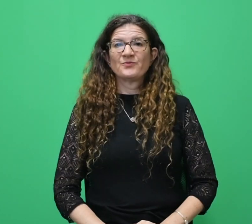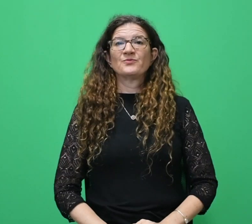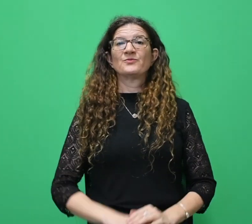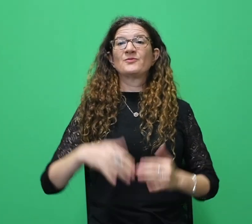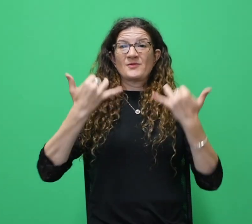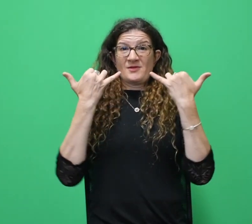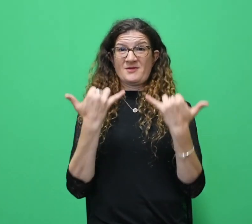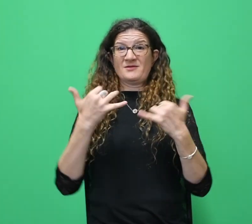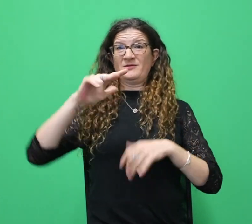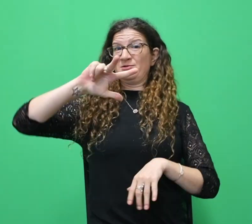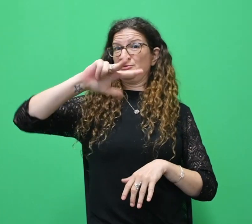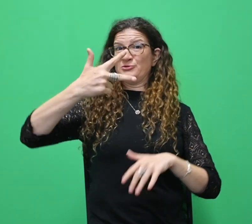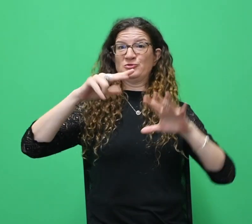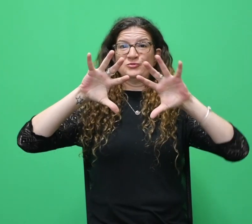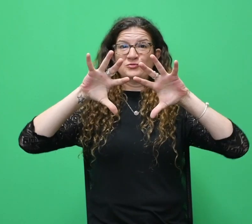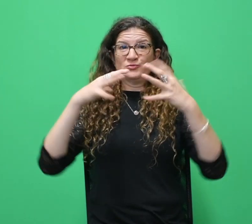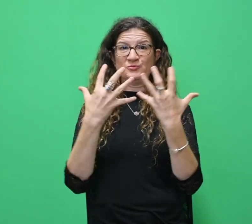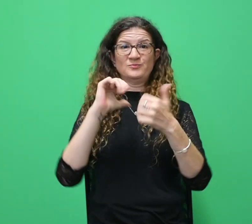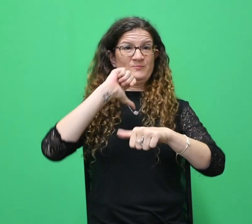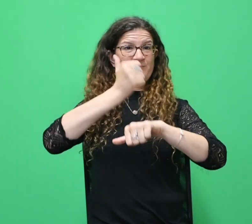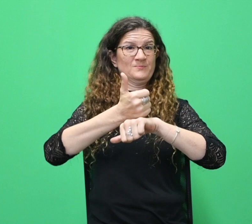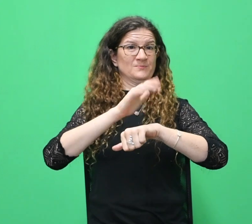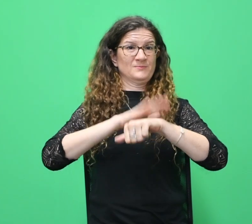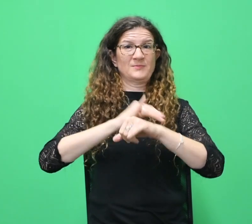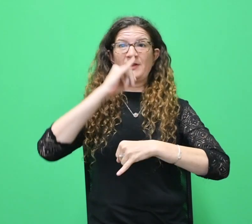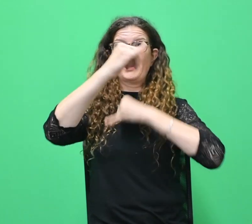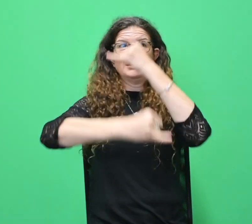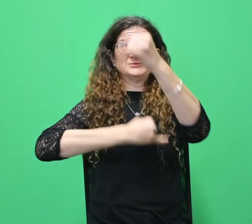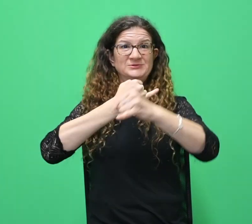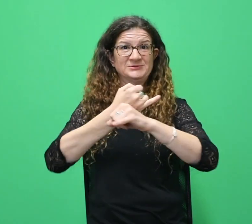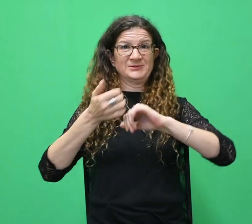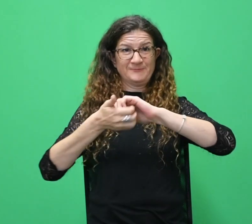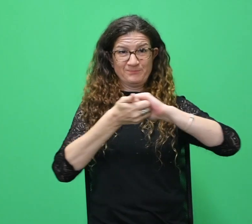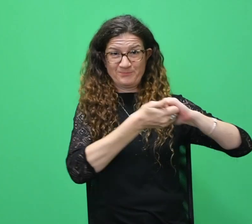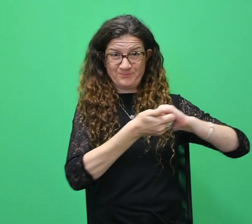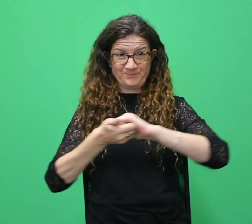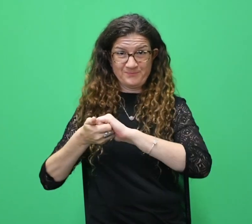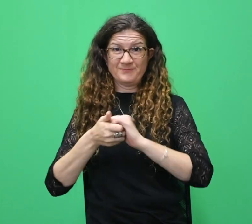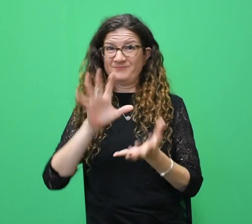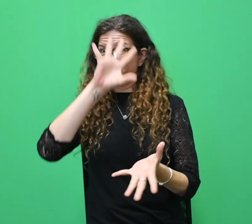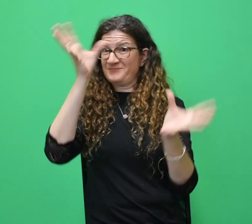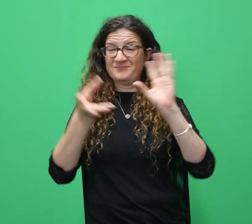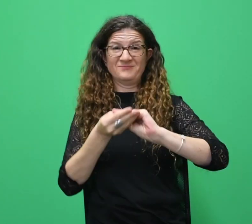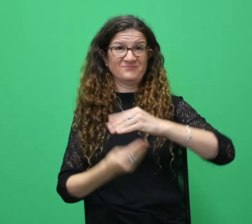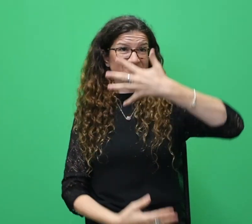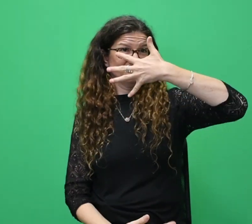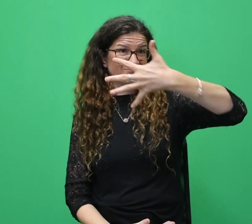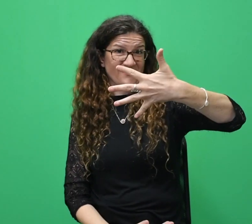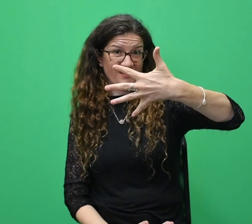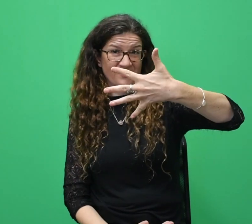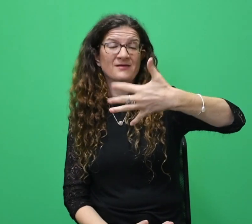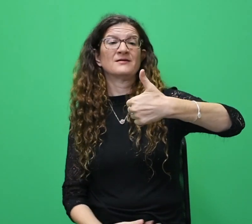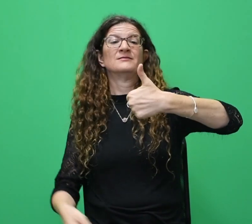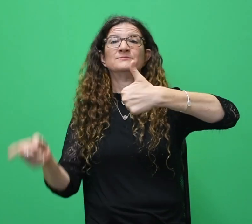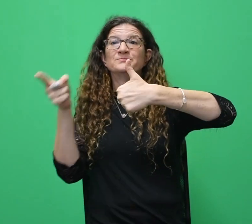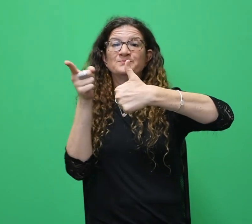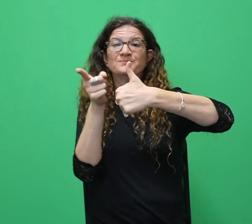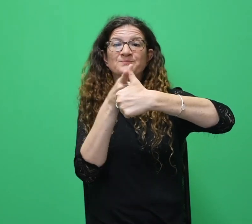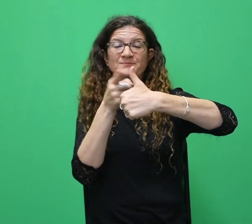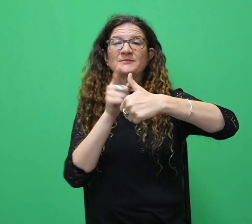Now, we are on third group of recommendations based on international partnerships. There is the total of five recommendations.